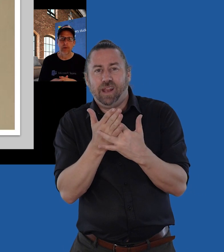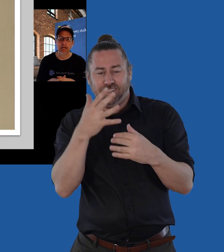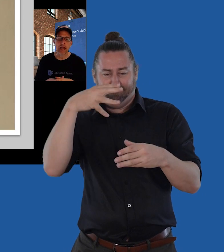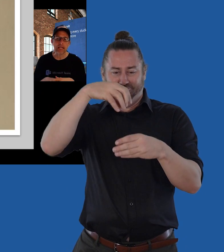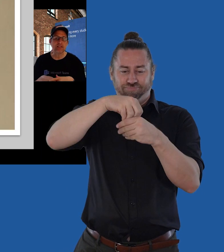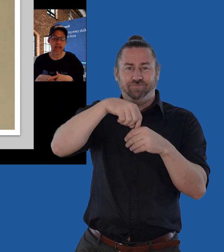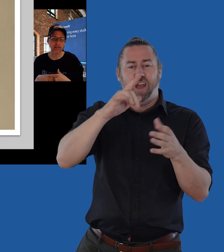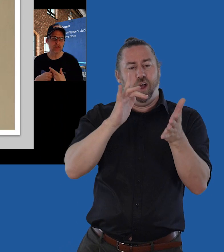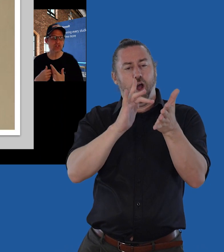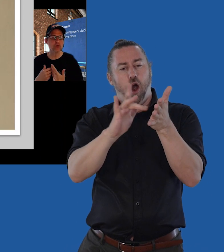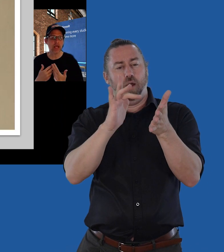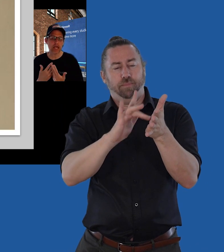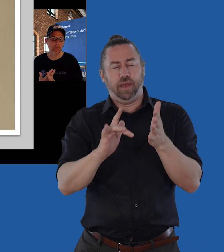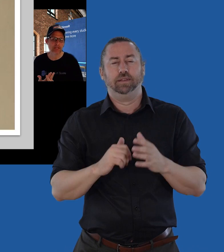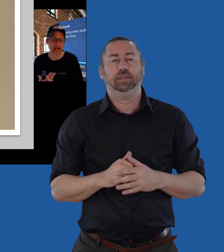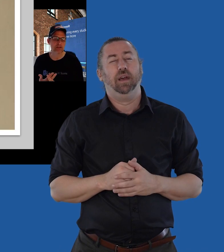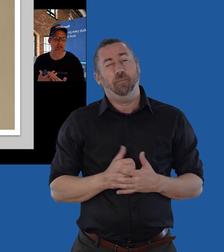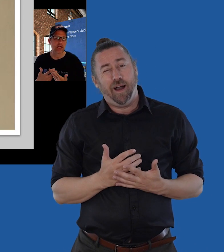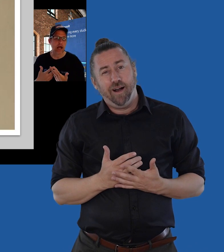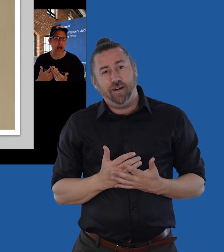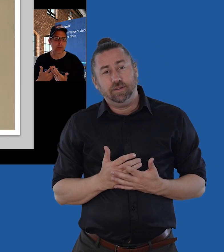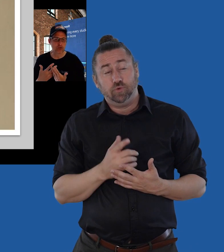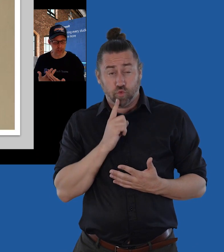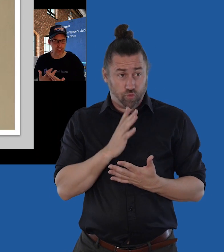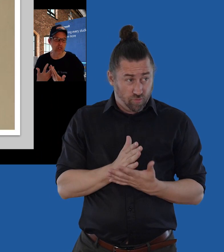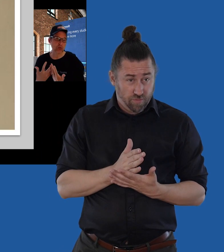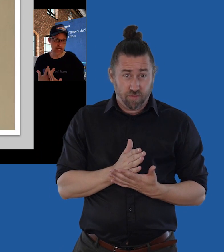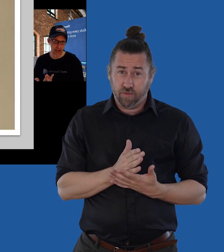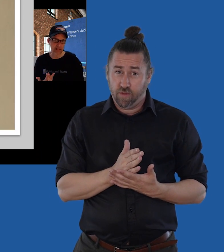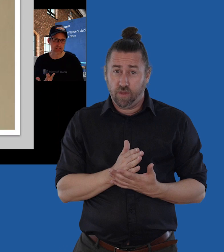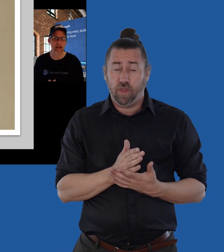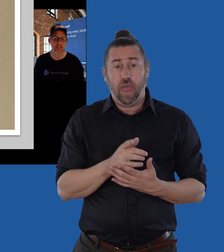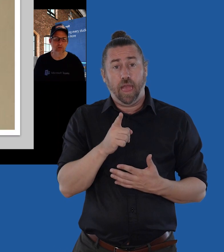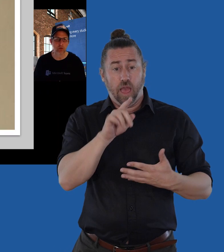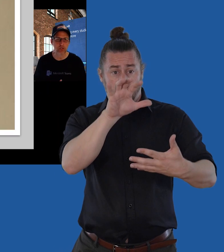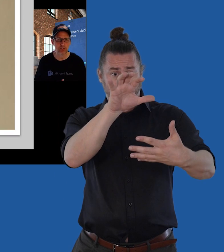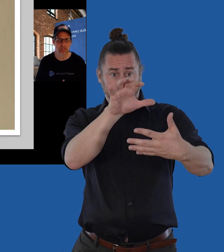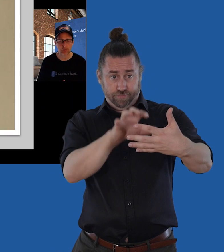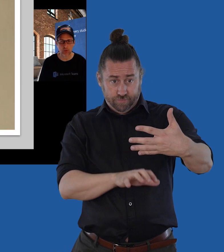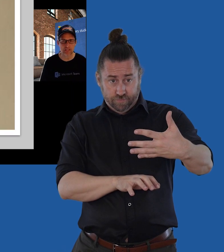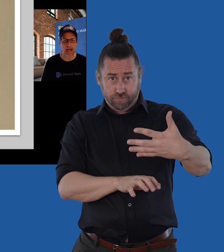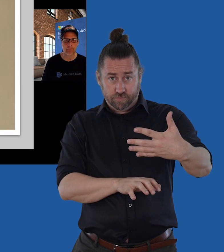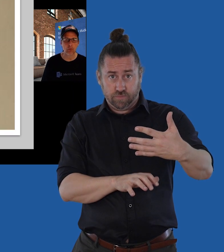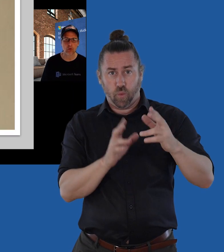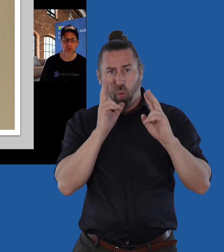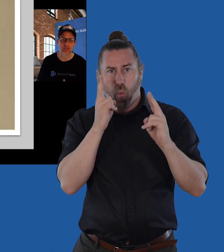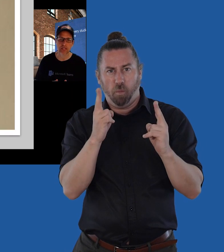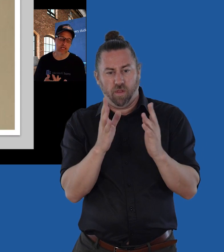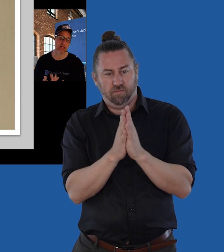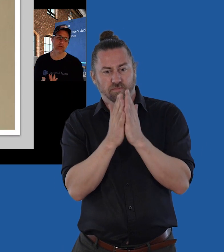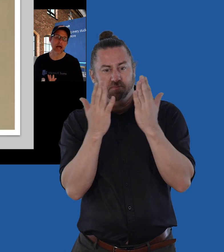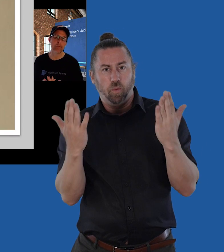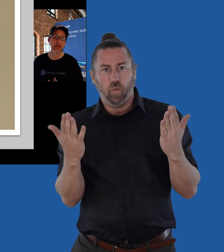but it tends to imitate traditional text, alright. So, if you're using the books app, or you're using the Kindle app,